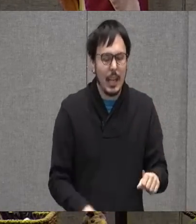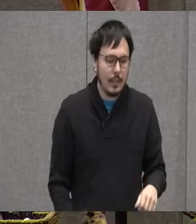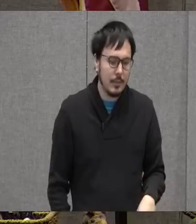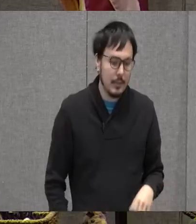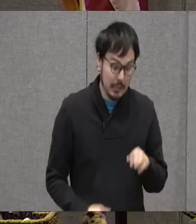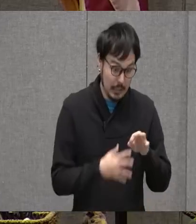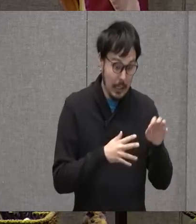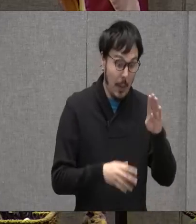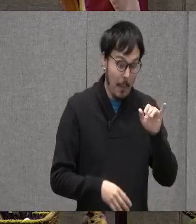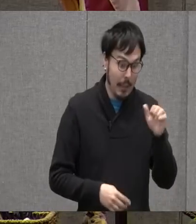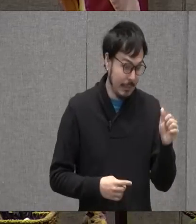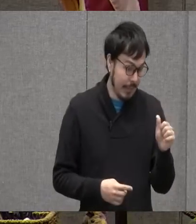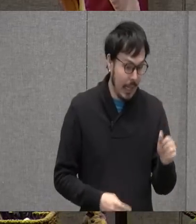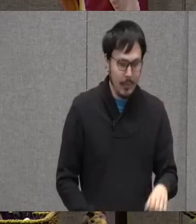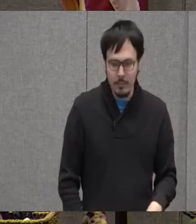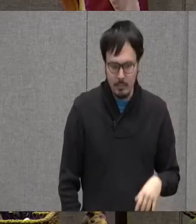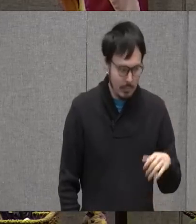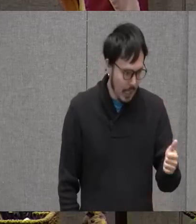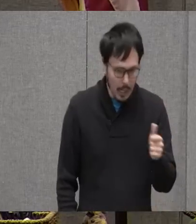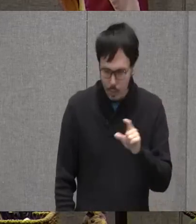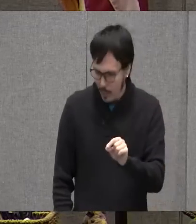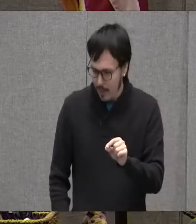Don't forget to show us your work if you do something cool.